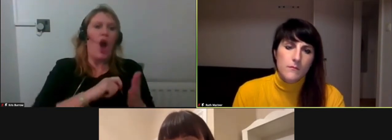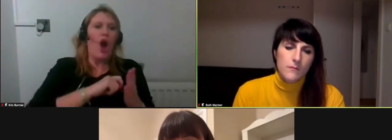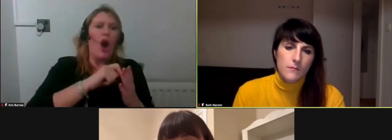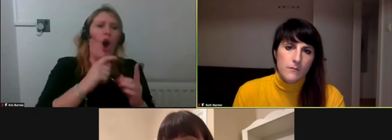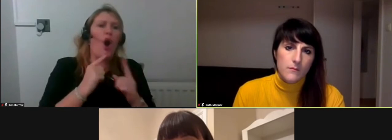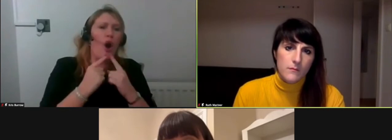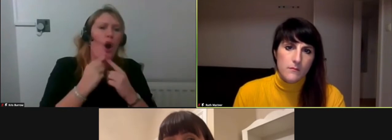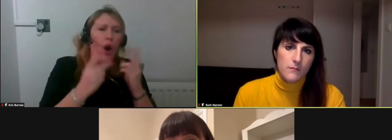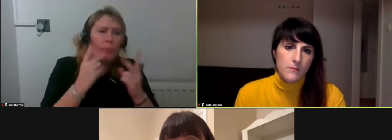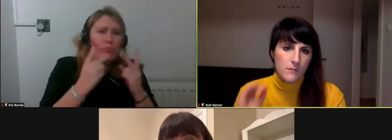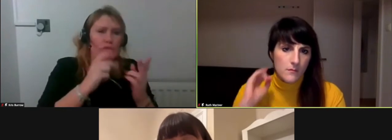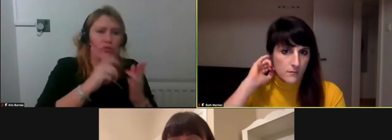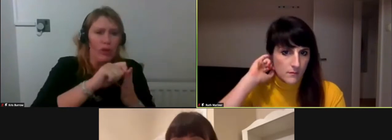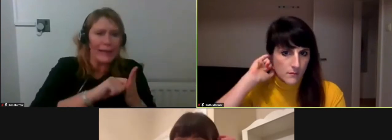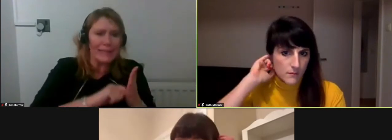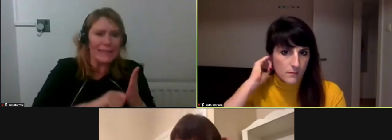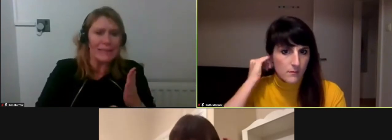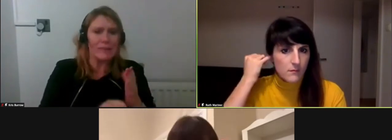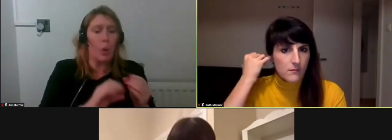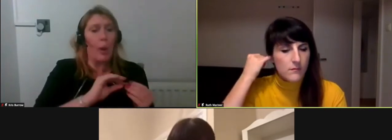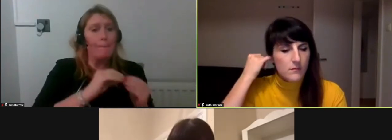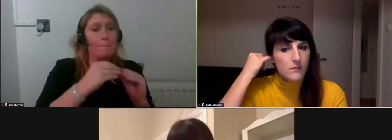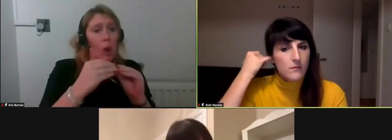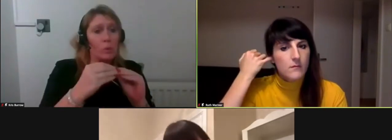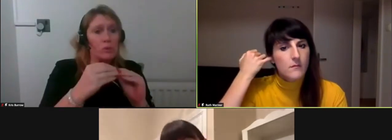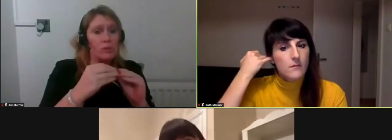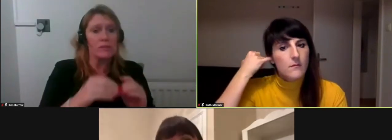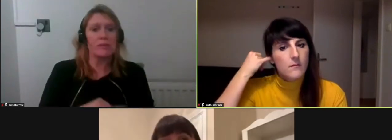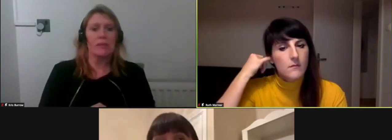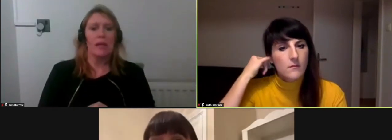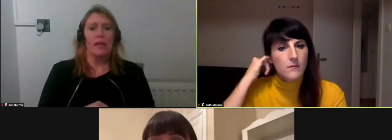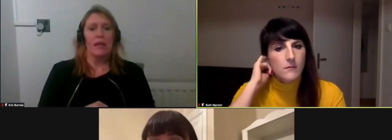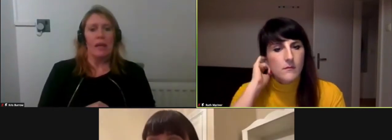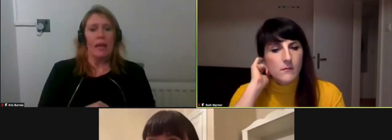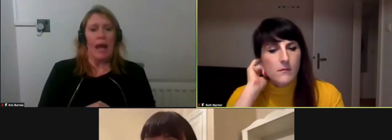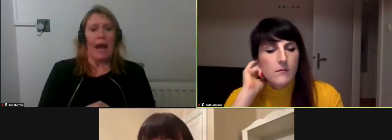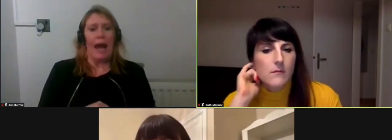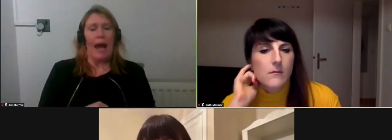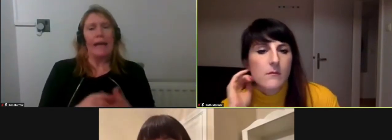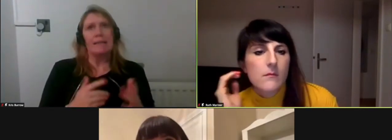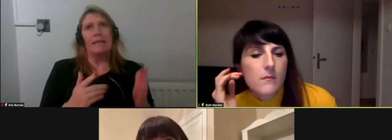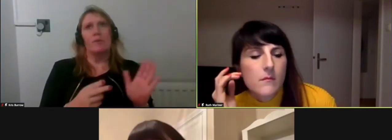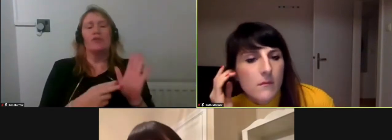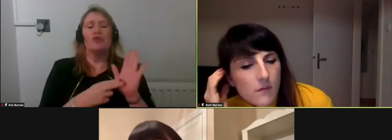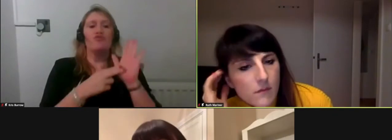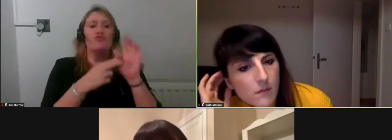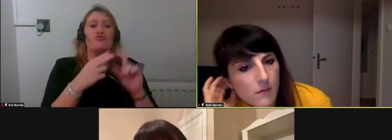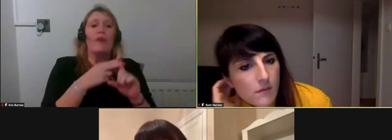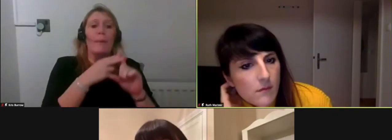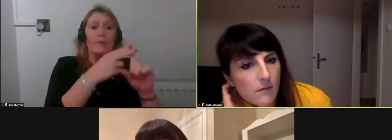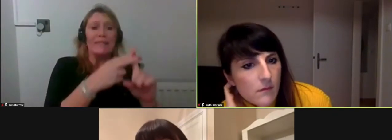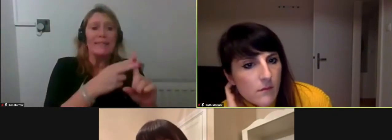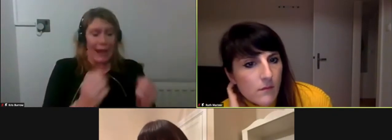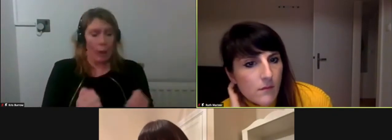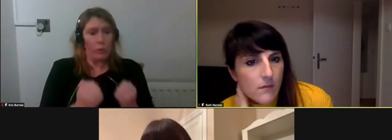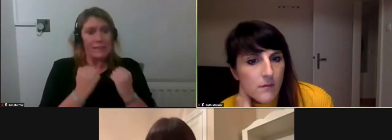to create our aria, our piece that represented us, or our personal story or a